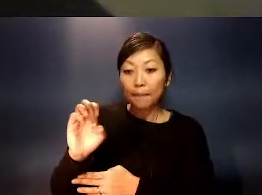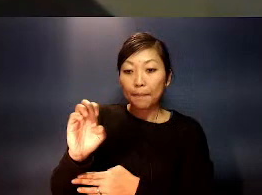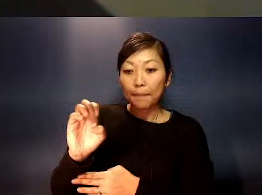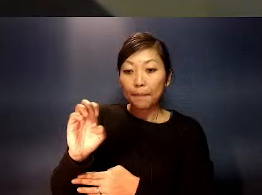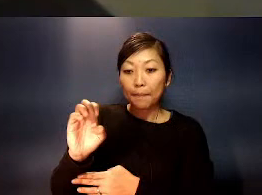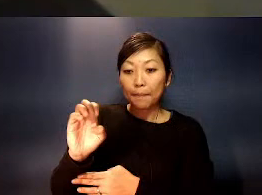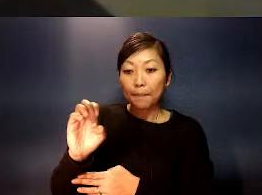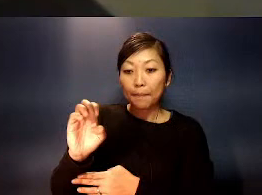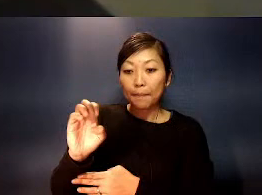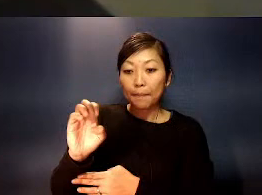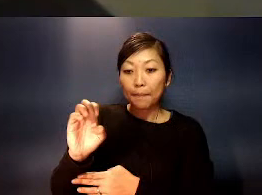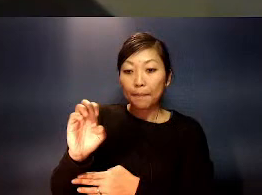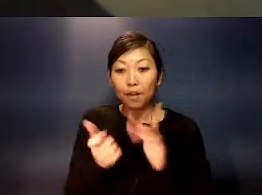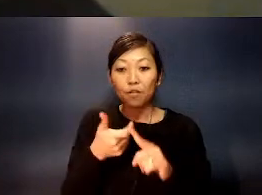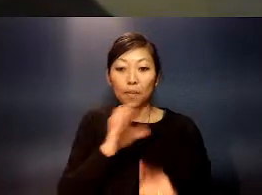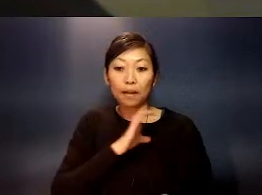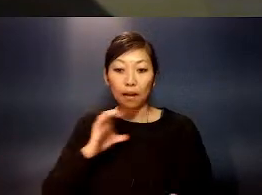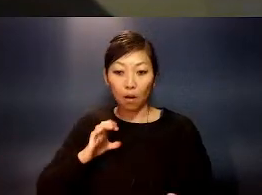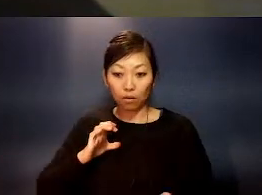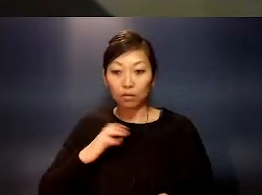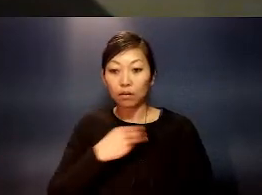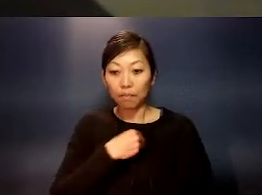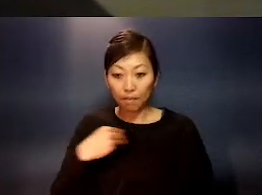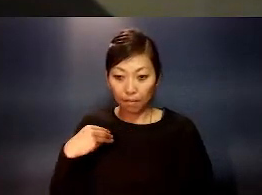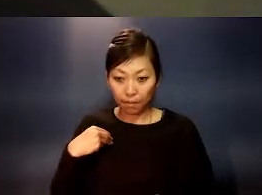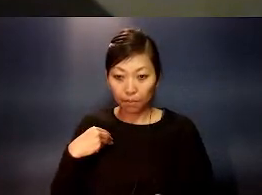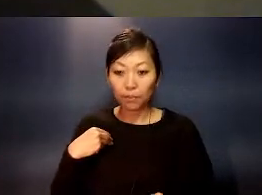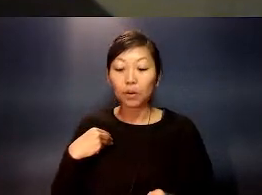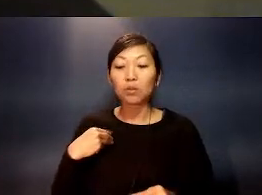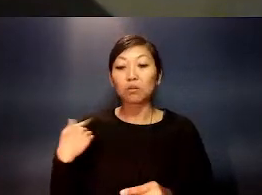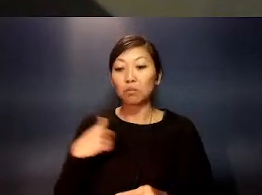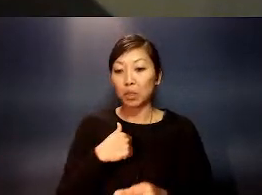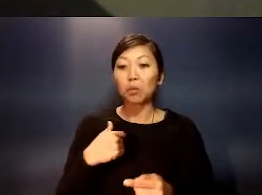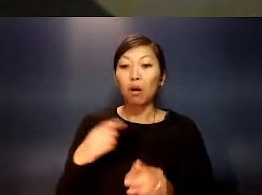WALK THROUGH ALL OF THE DIFFERENT ELEMENTS OF THE BUDGET PIECE BY PIECE AS THEY ARE NOTED IN THE AGENDA.